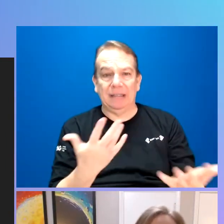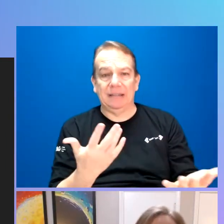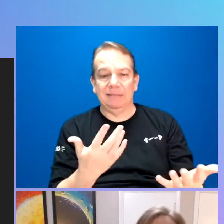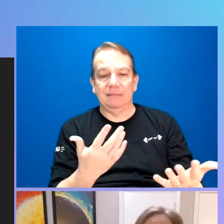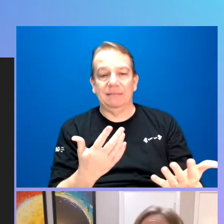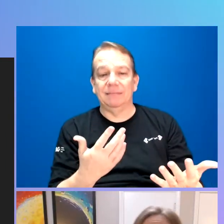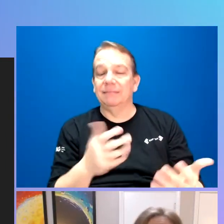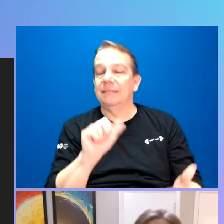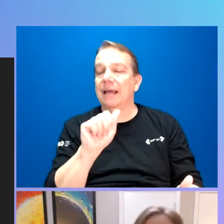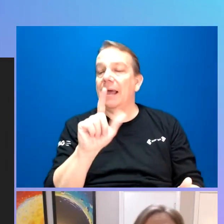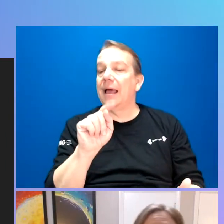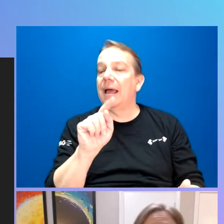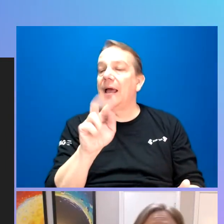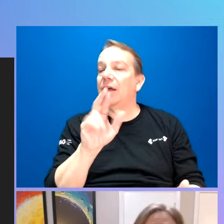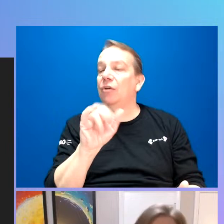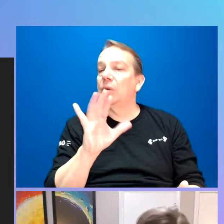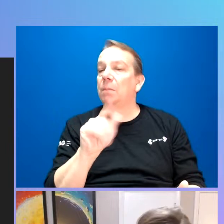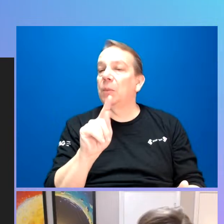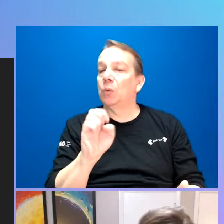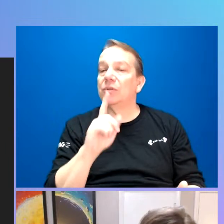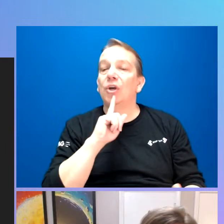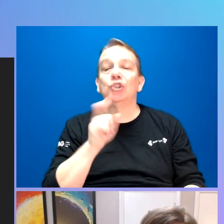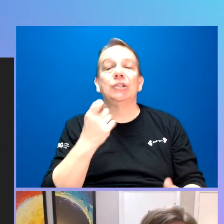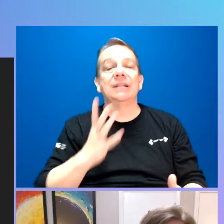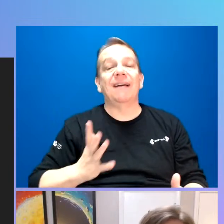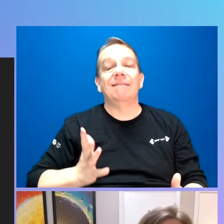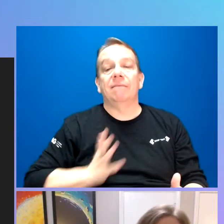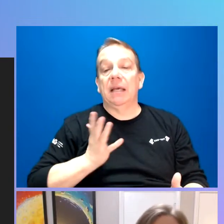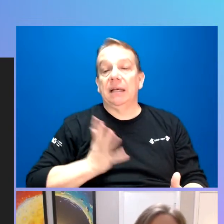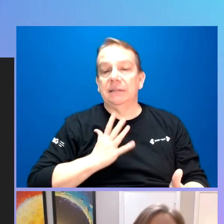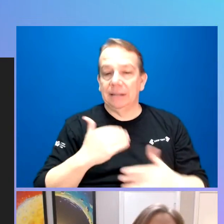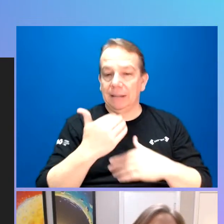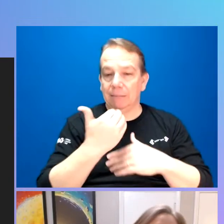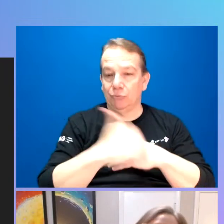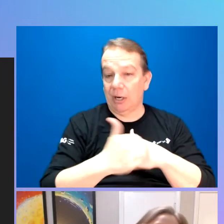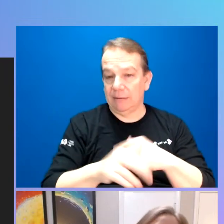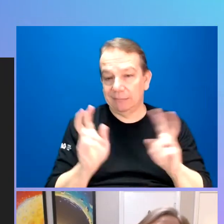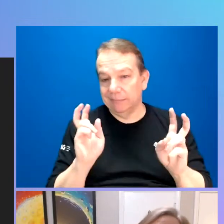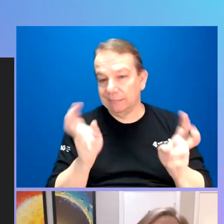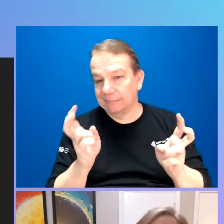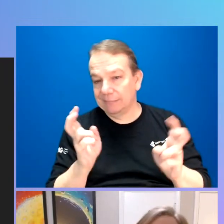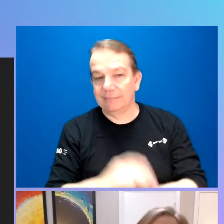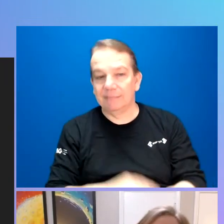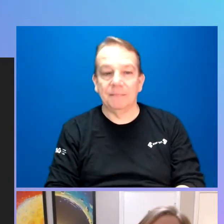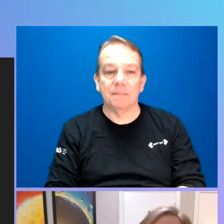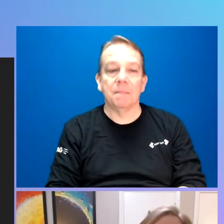just fancy bread. HTML